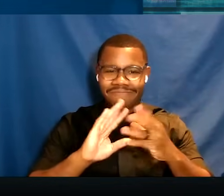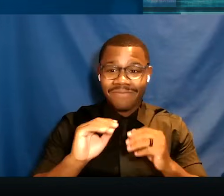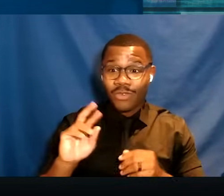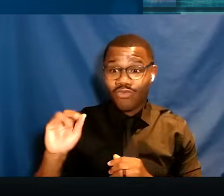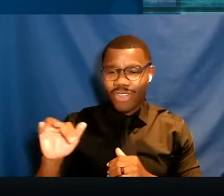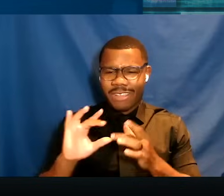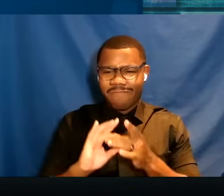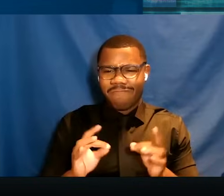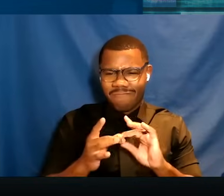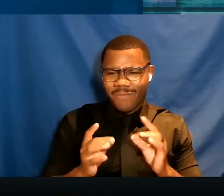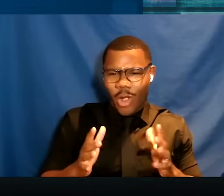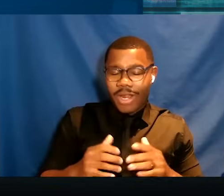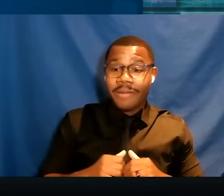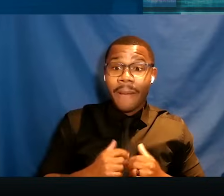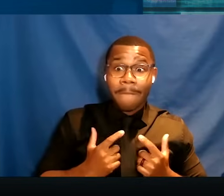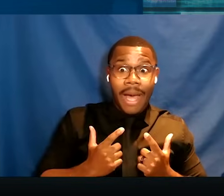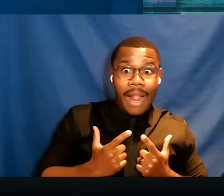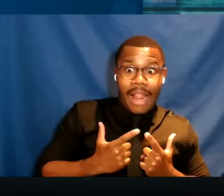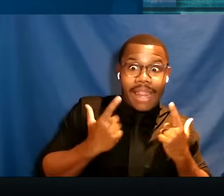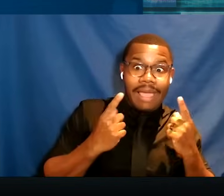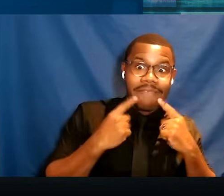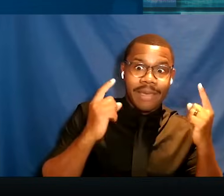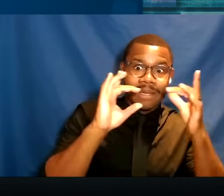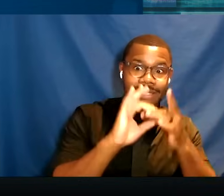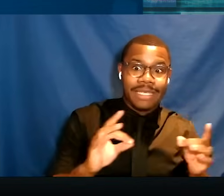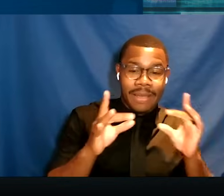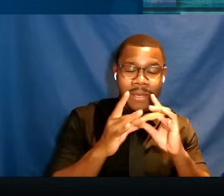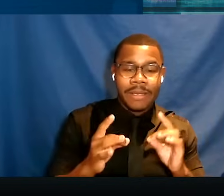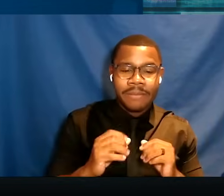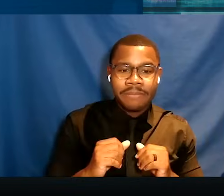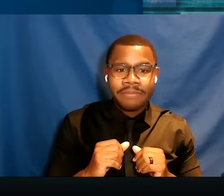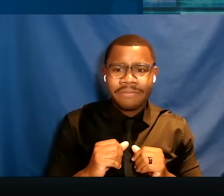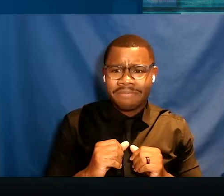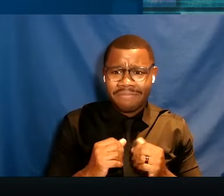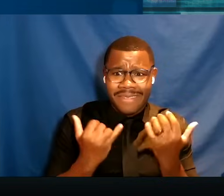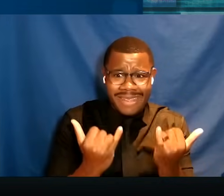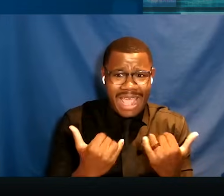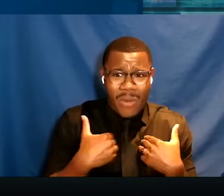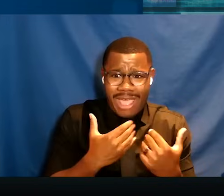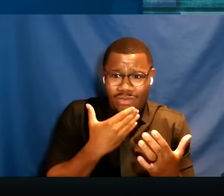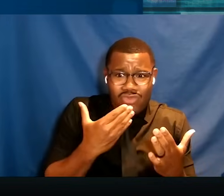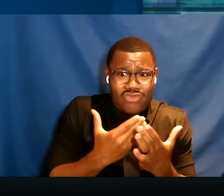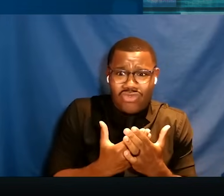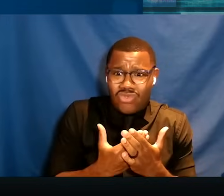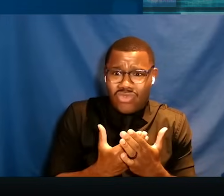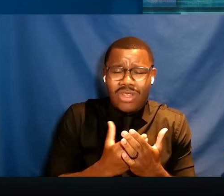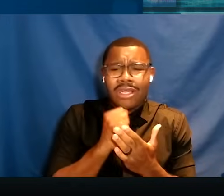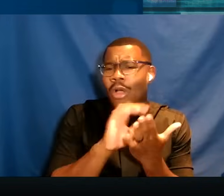"Don't let the perfect be the enemy of the good." And the fact is, while there are things in this agreement, like in every collective bargaining agreement